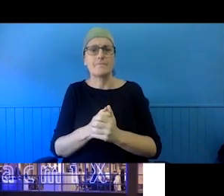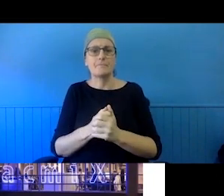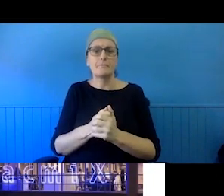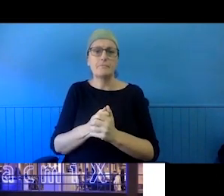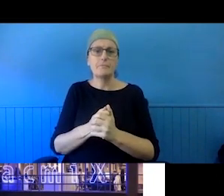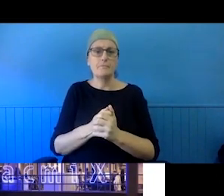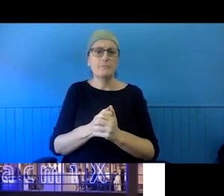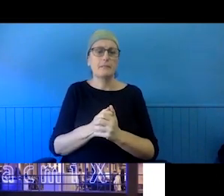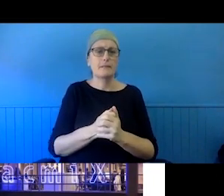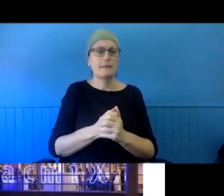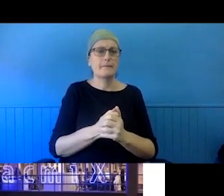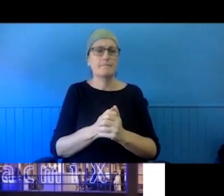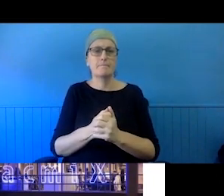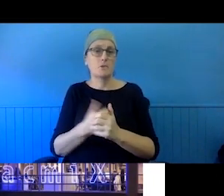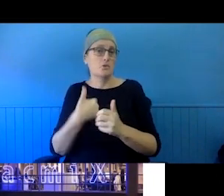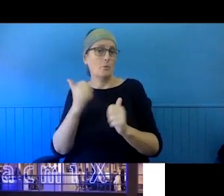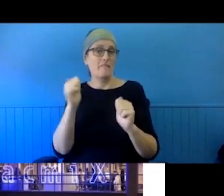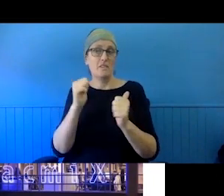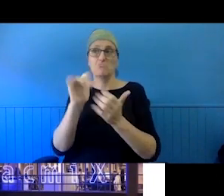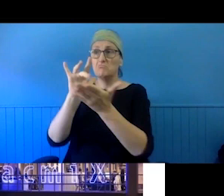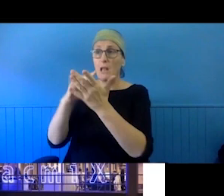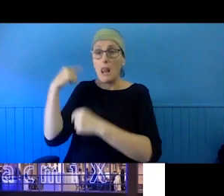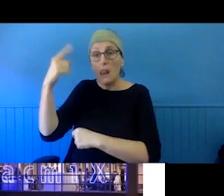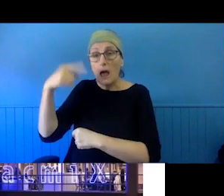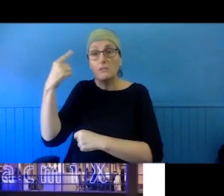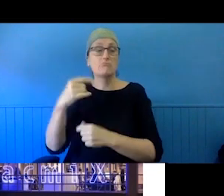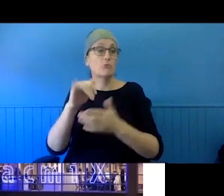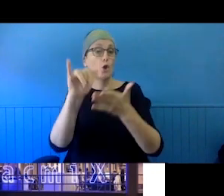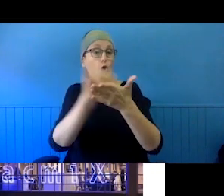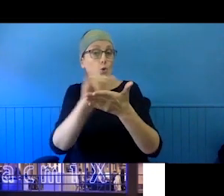places. But perhaps more relevant now is knowing I only had 40